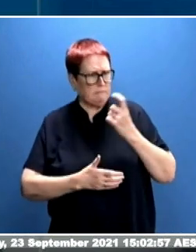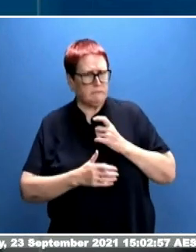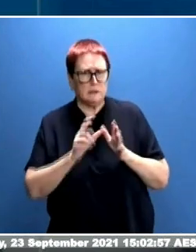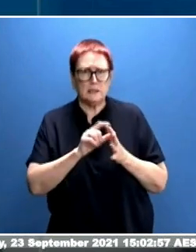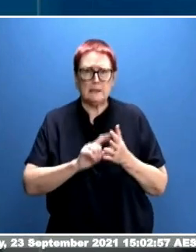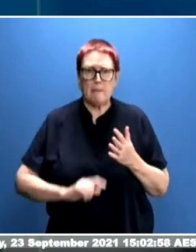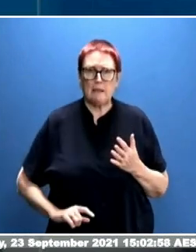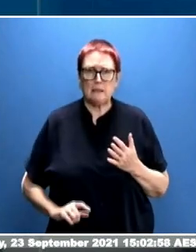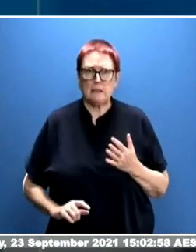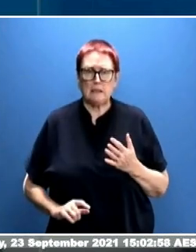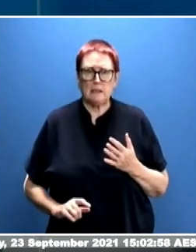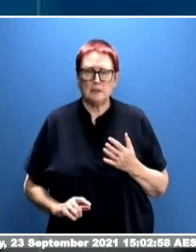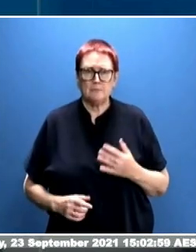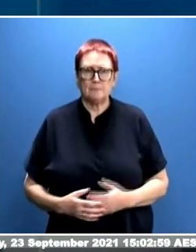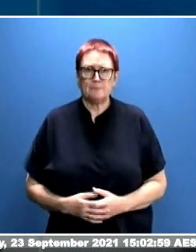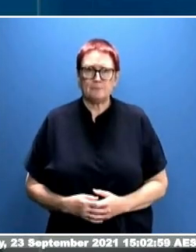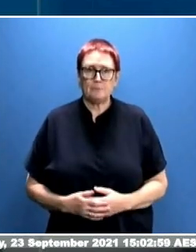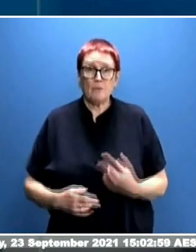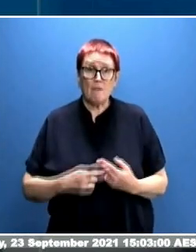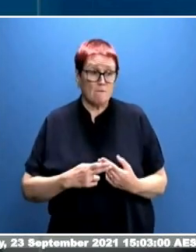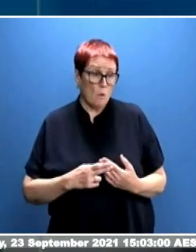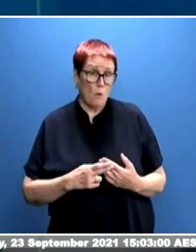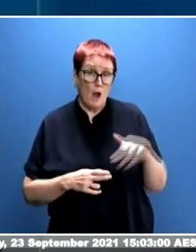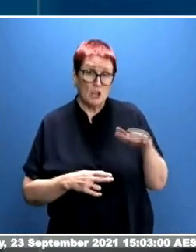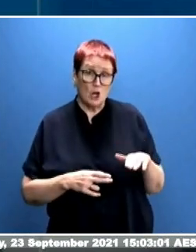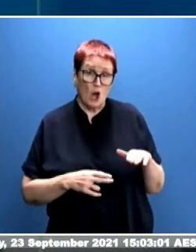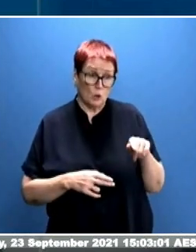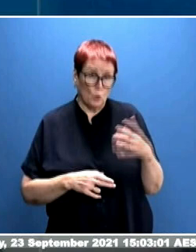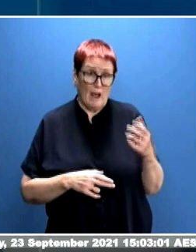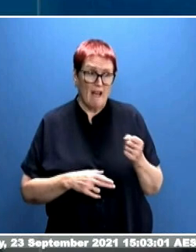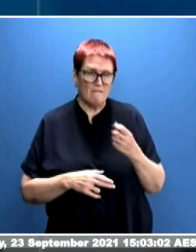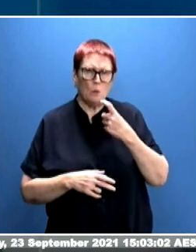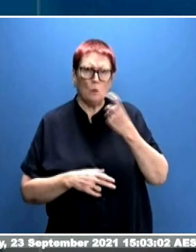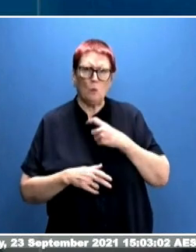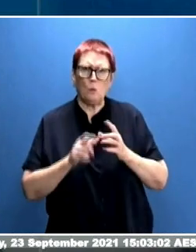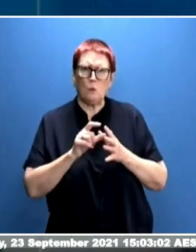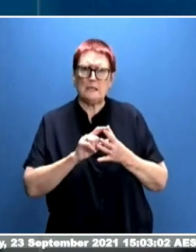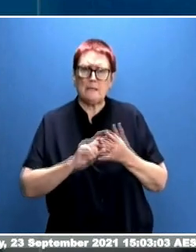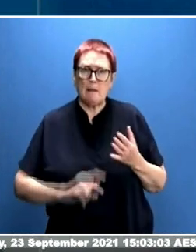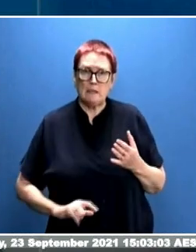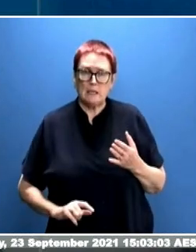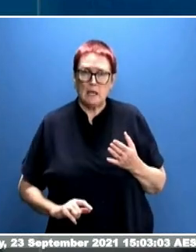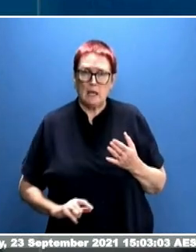Who determines or makes the assessment as to whether a child with disability